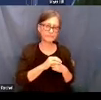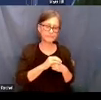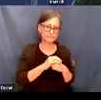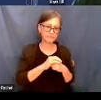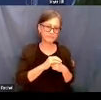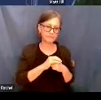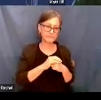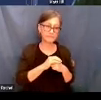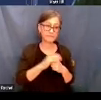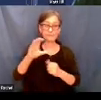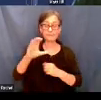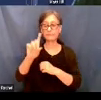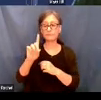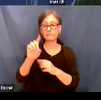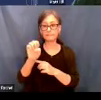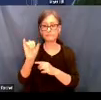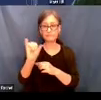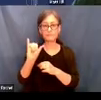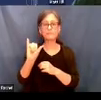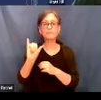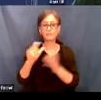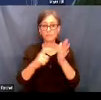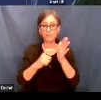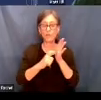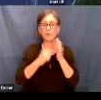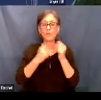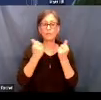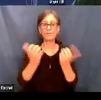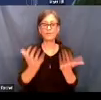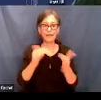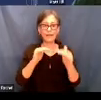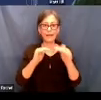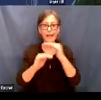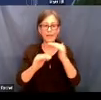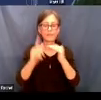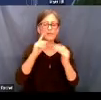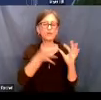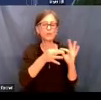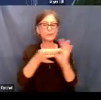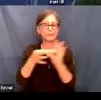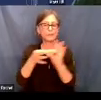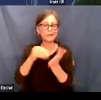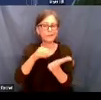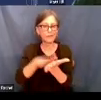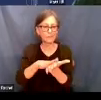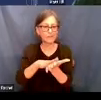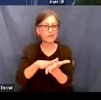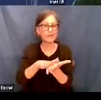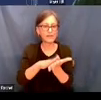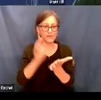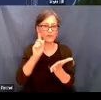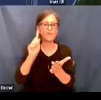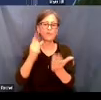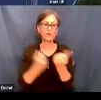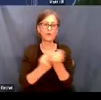The CDE also is required to provide access to relevant documentation used to support that determination.